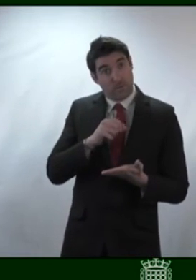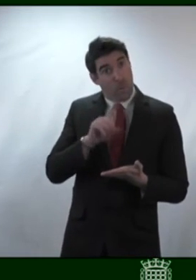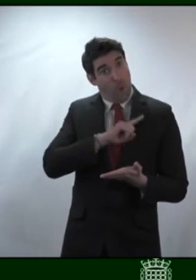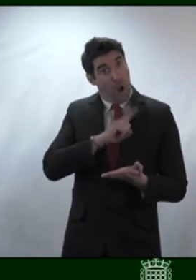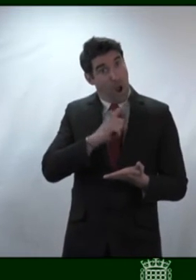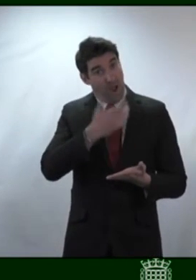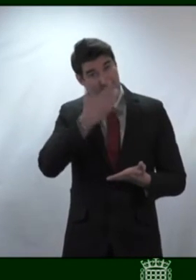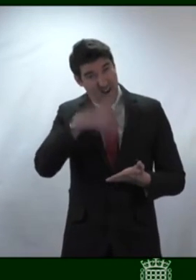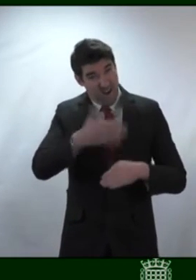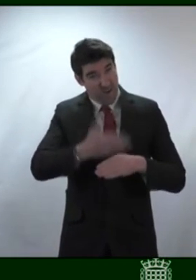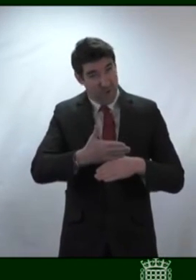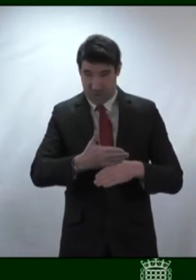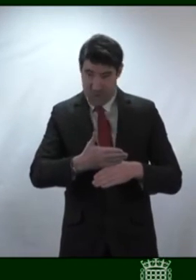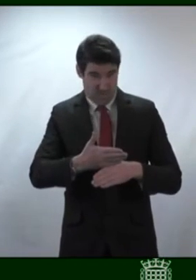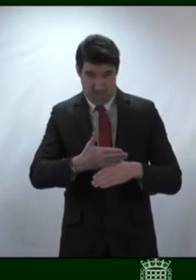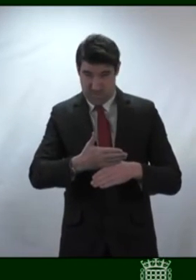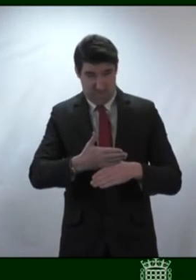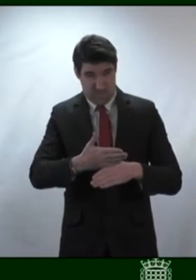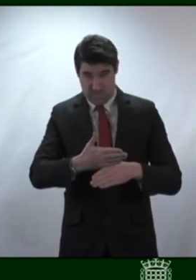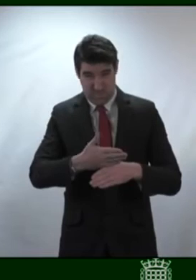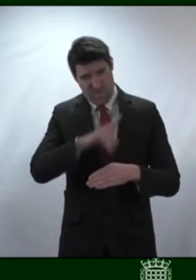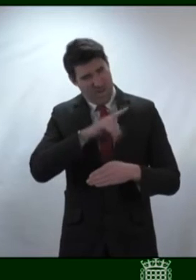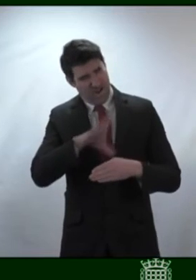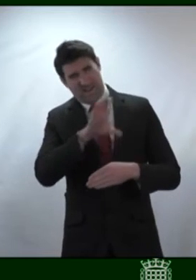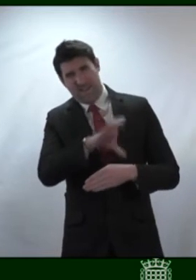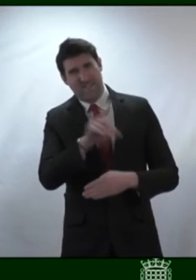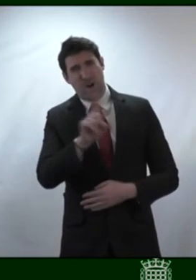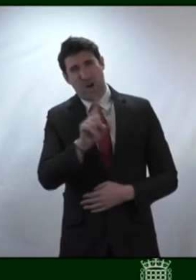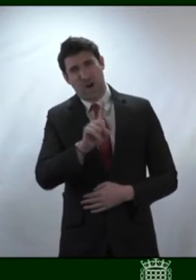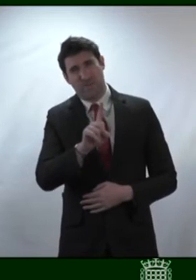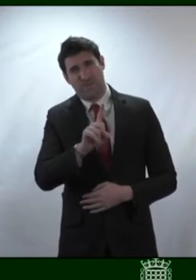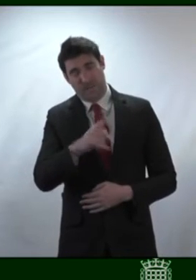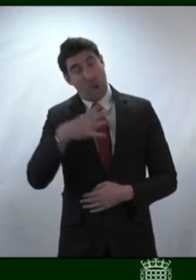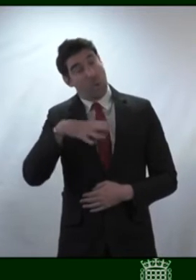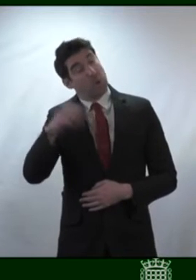hard to understand why it is one rule for our key workers and another for his advisers.